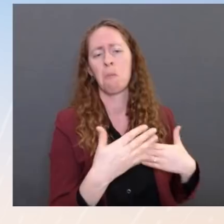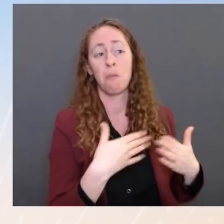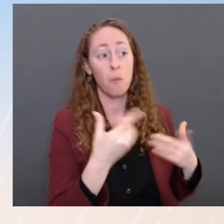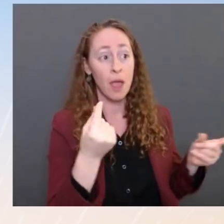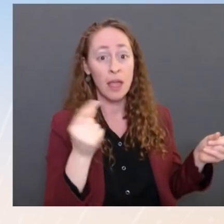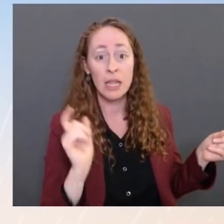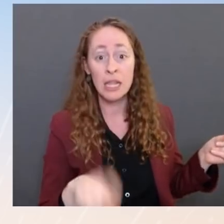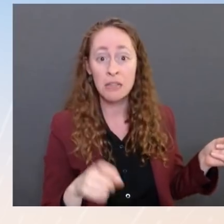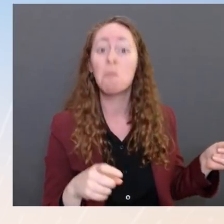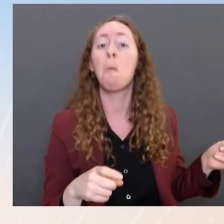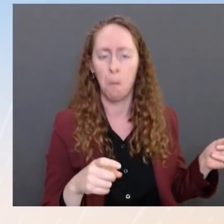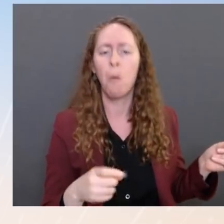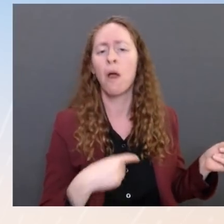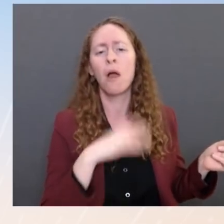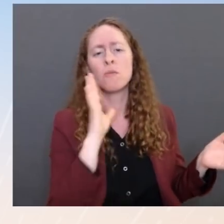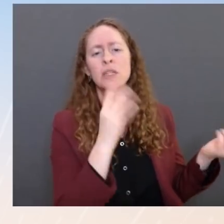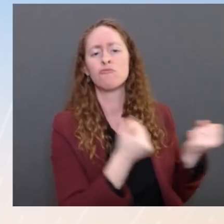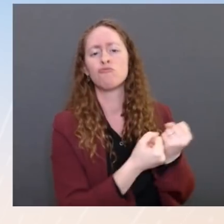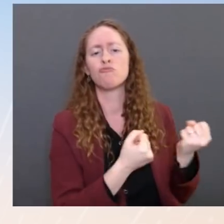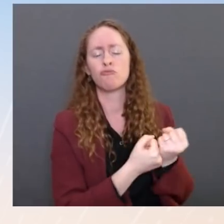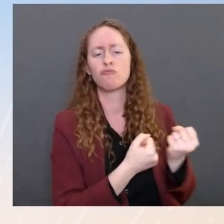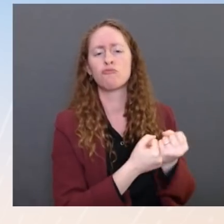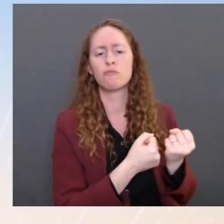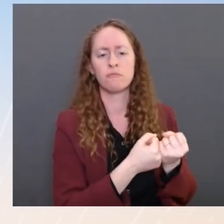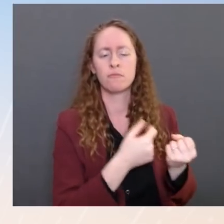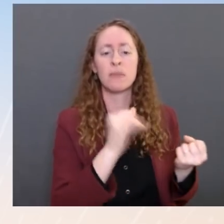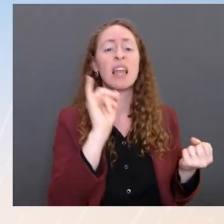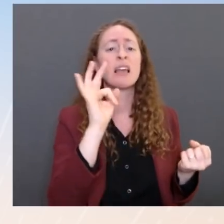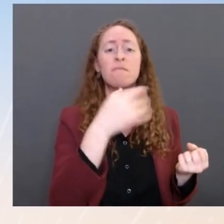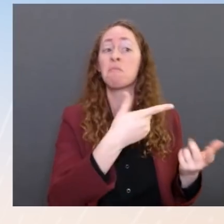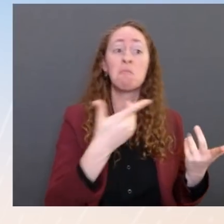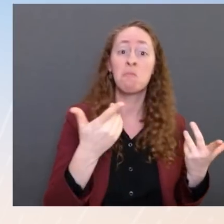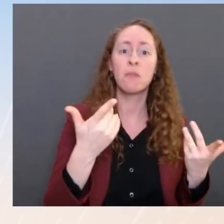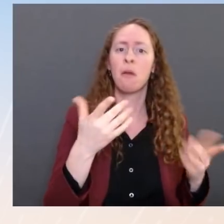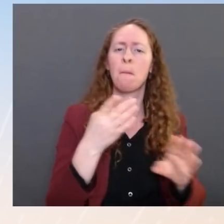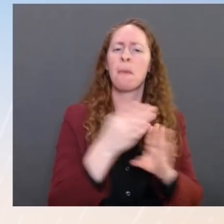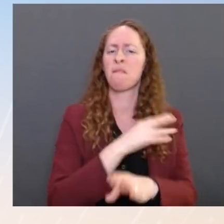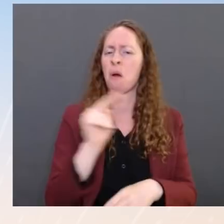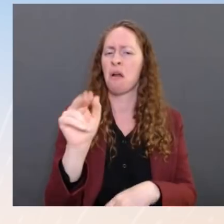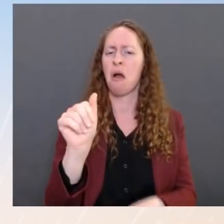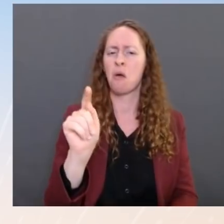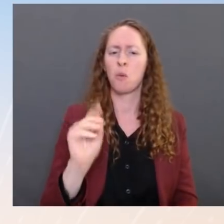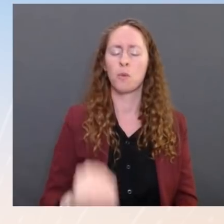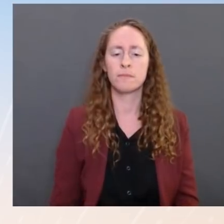I would say, in terms of how this benefits the American people -- I think is sort of what you're asking about --